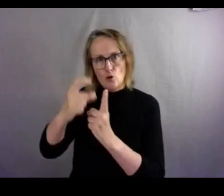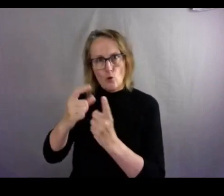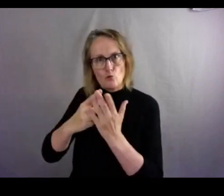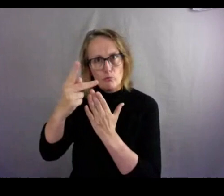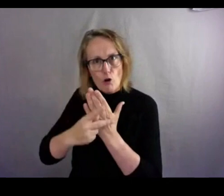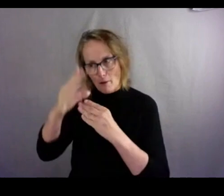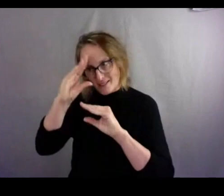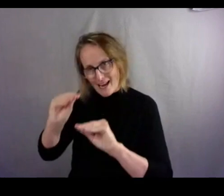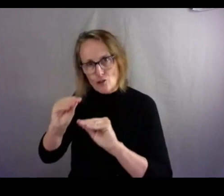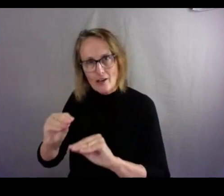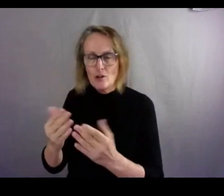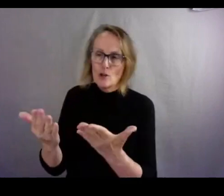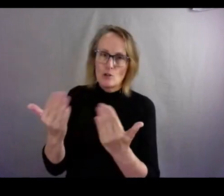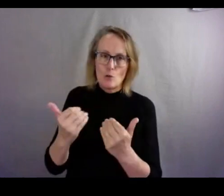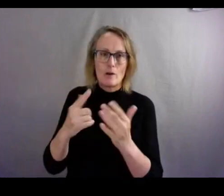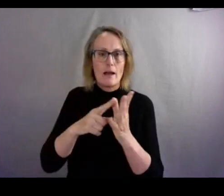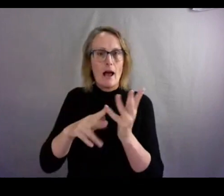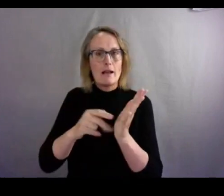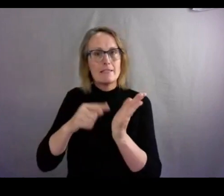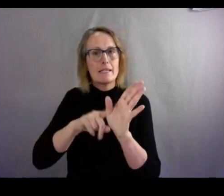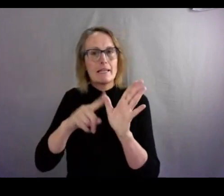Thank you, Aunty Caroline, for welcoming us to Country today.